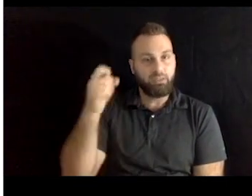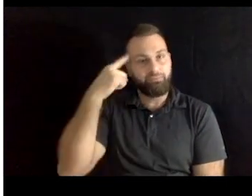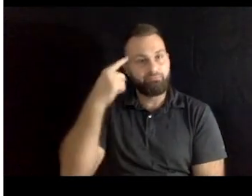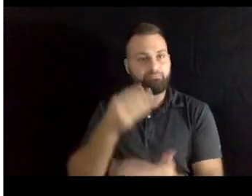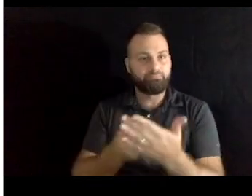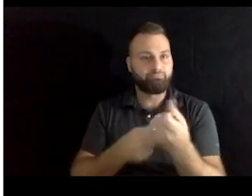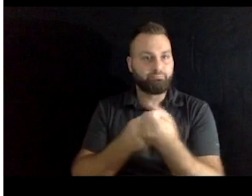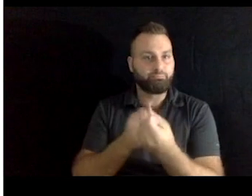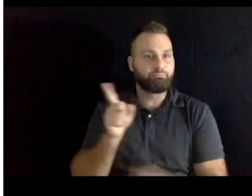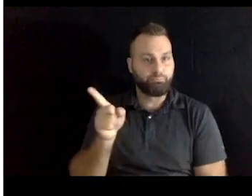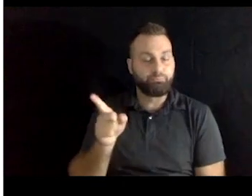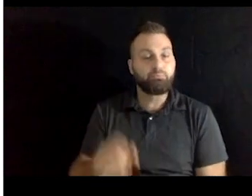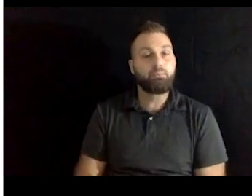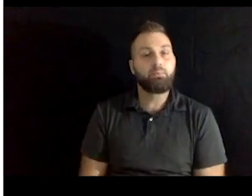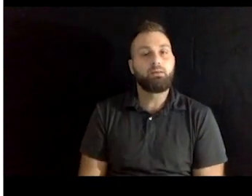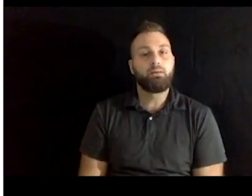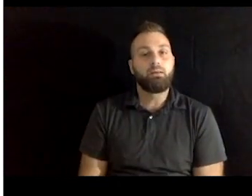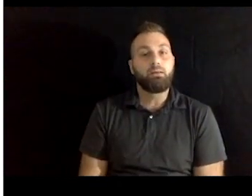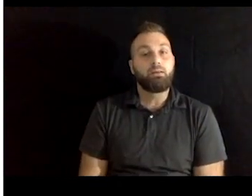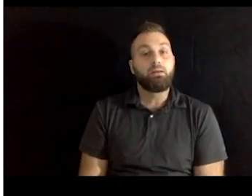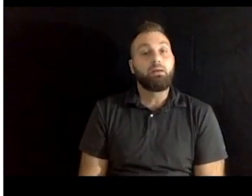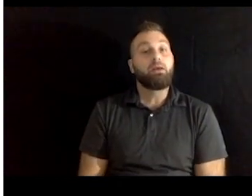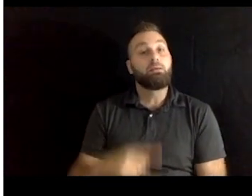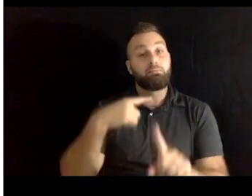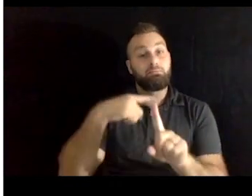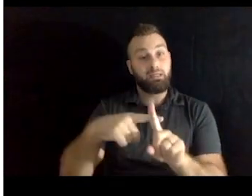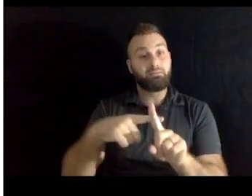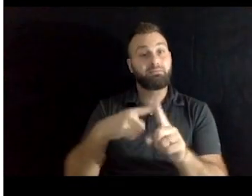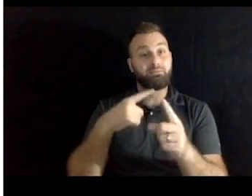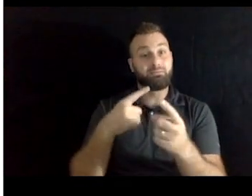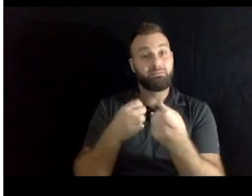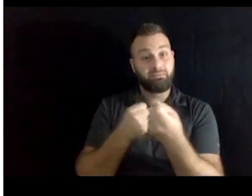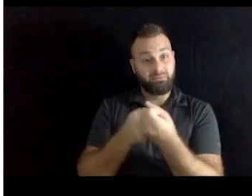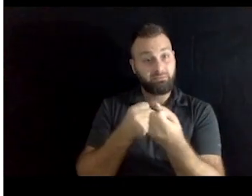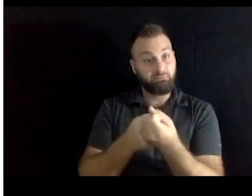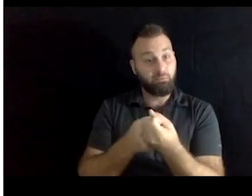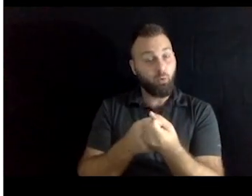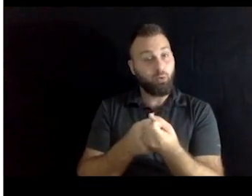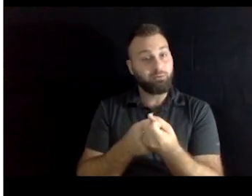These supports represent a substantial cost to taxpayers. i should be talking about that